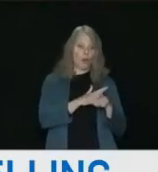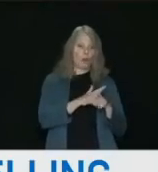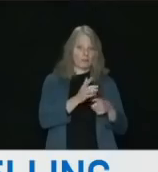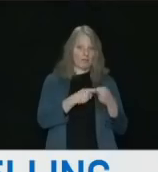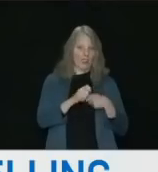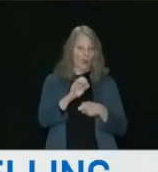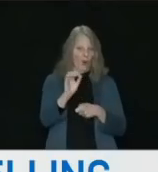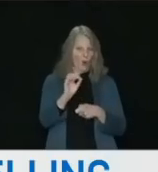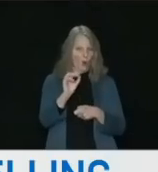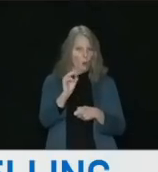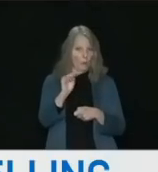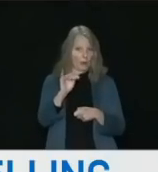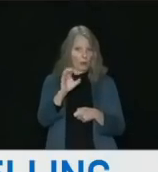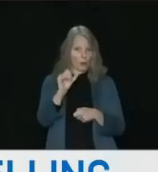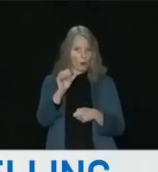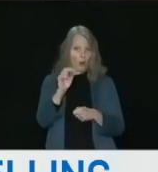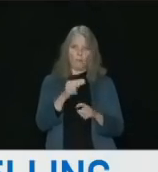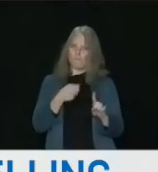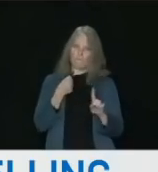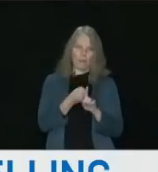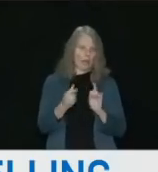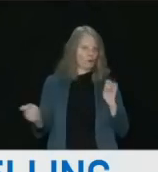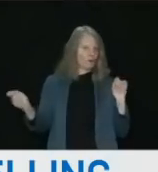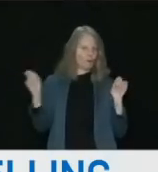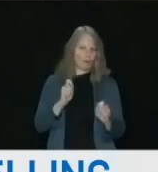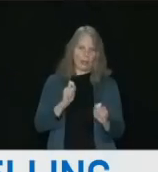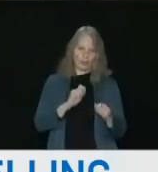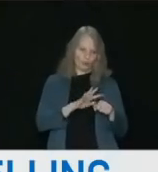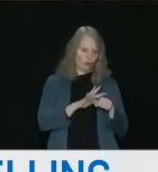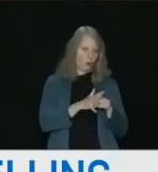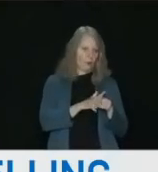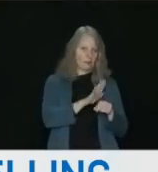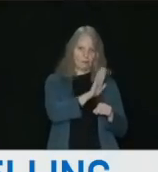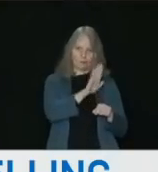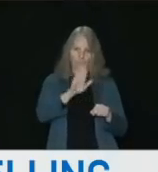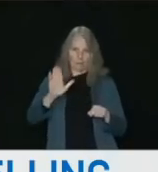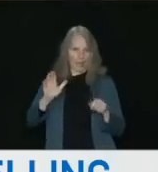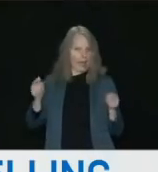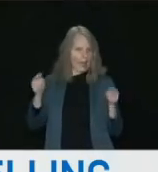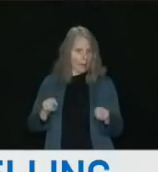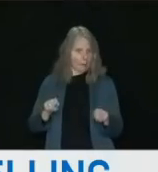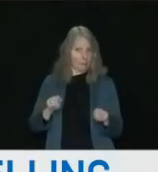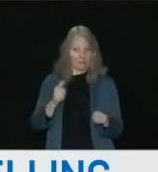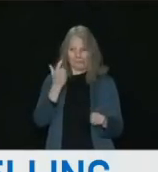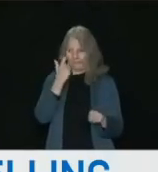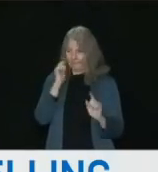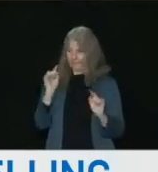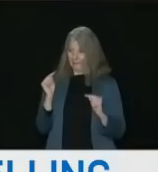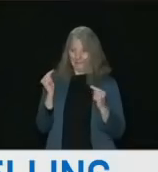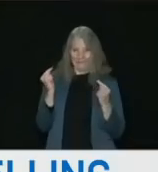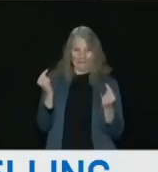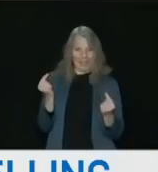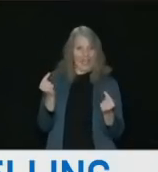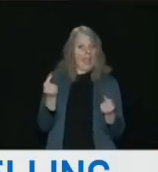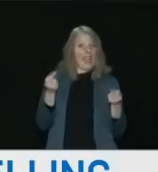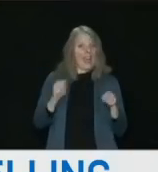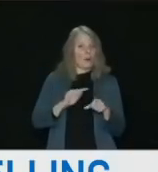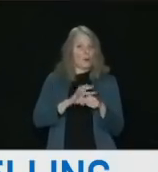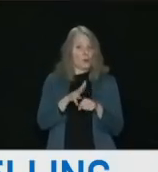[Voice of Interpreter]: AFTER THE HOLIDAYS, WE ARE NOTICING THE SPEED AT WHICH THE OMICRON